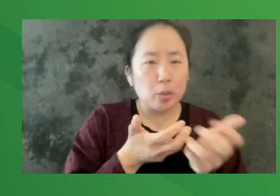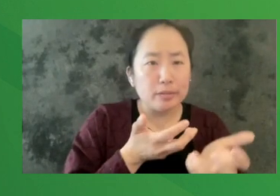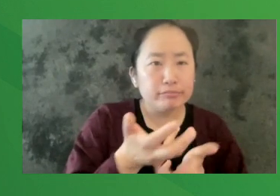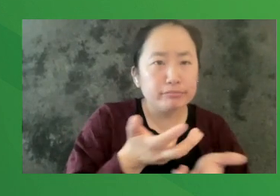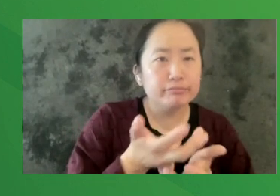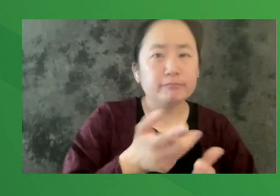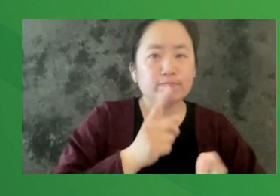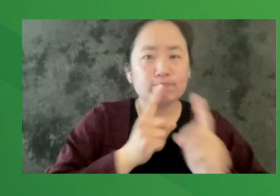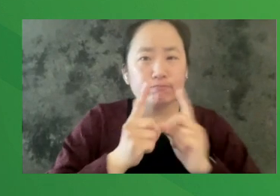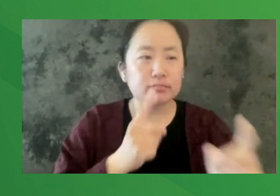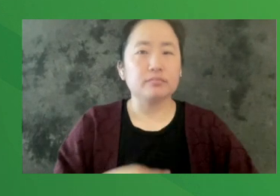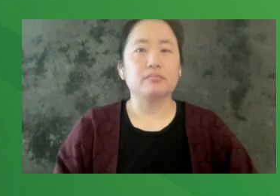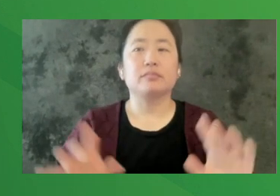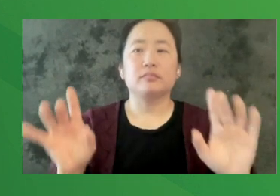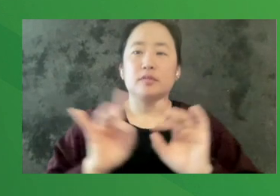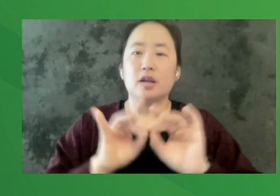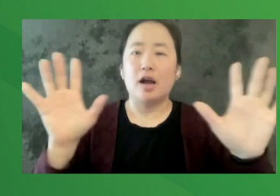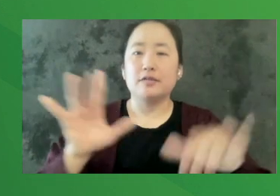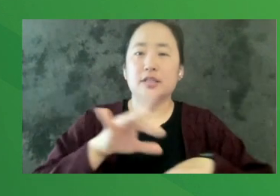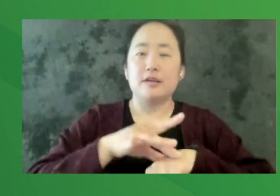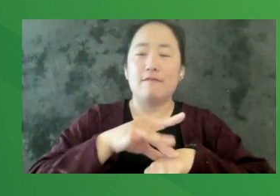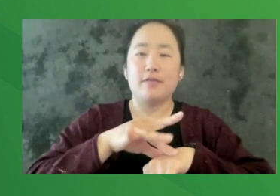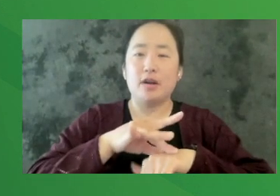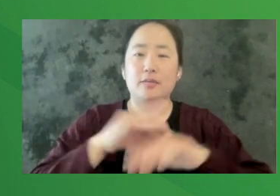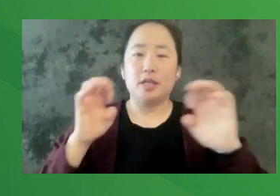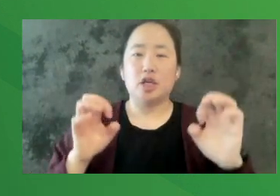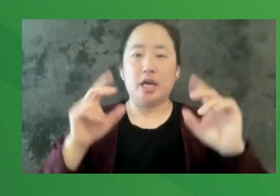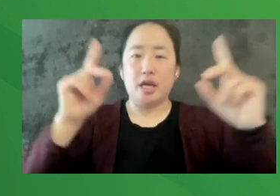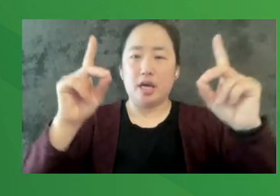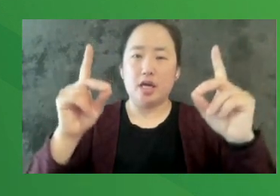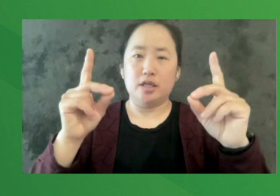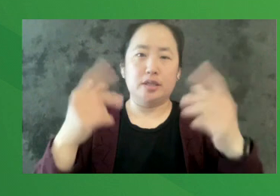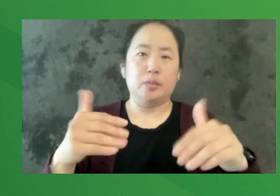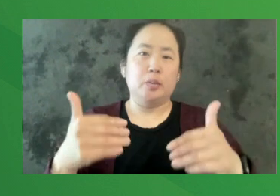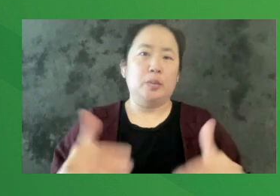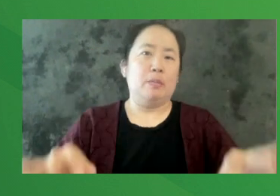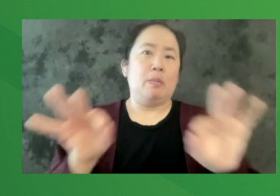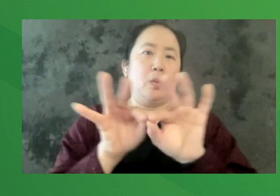Obviously, environmental education is a big part of that. And thinking about environmental